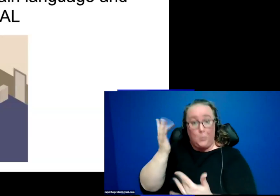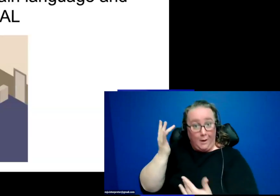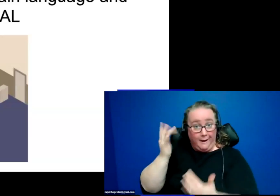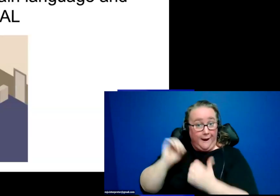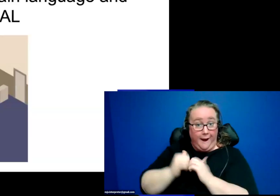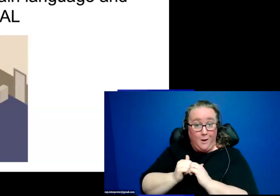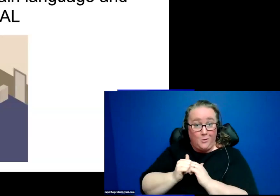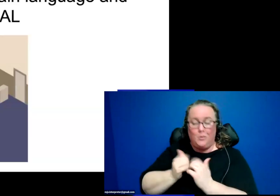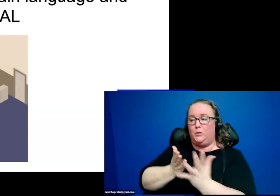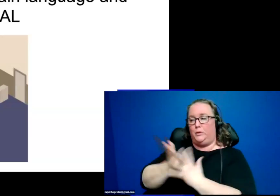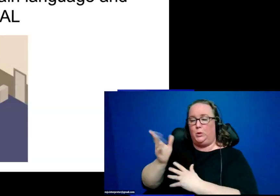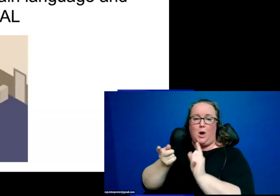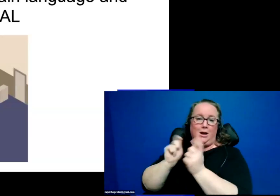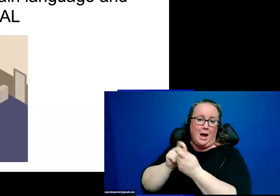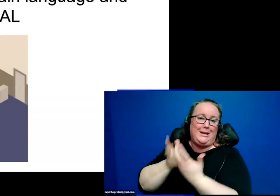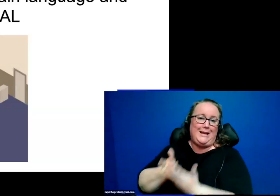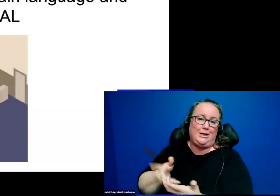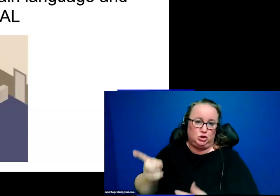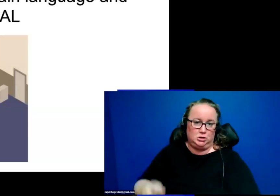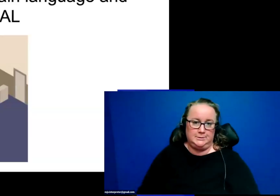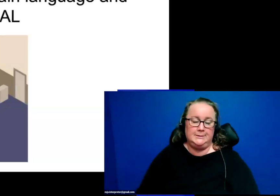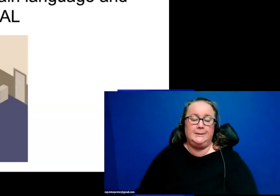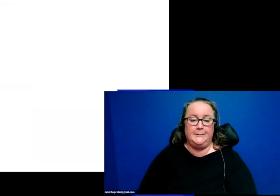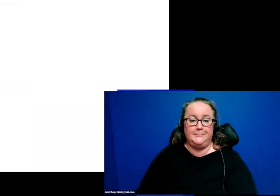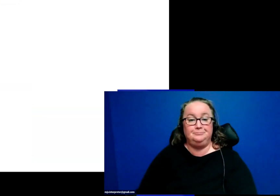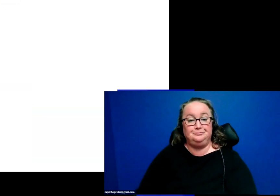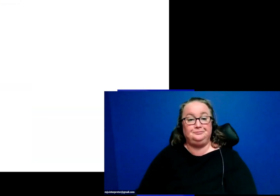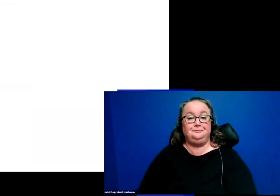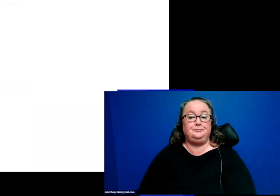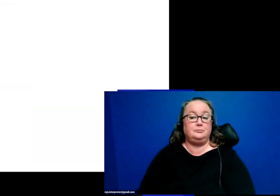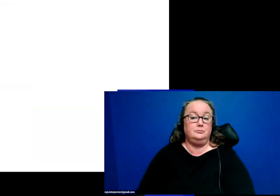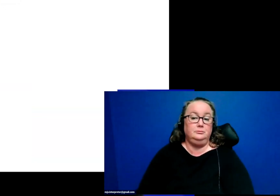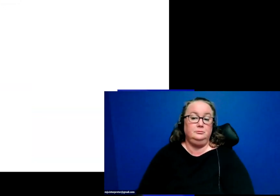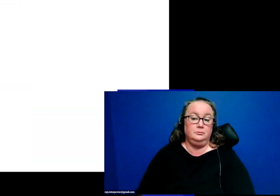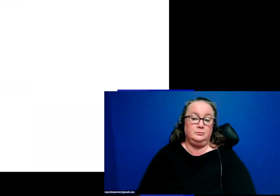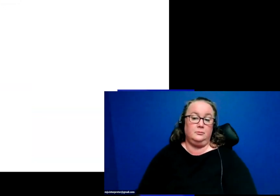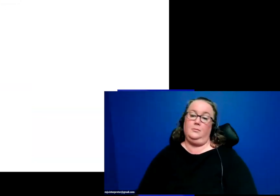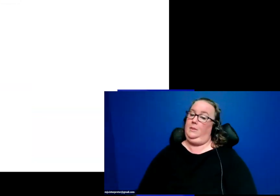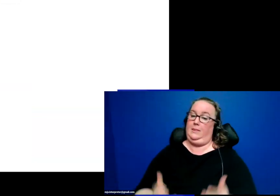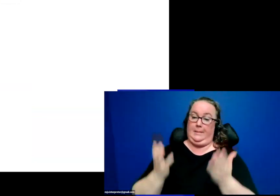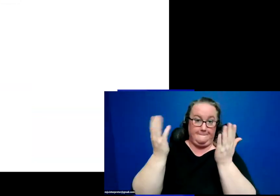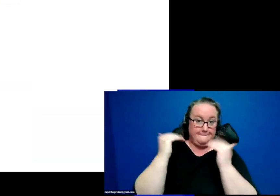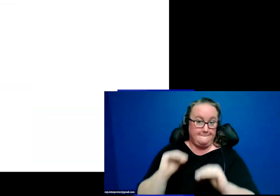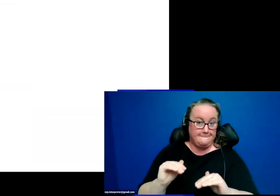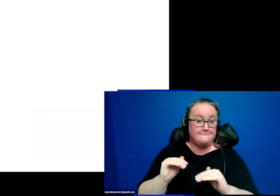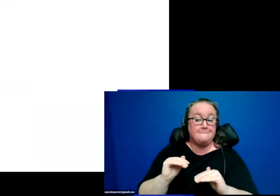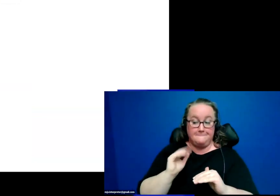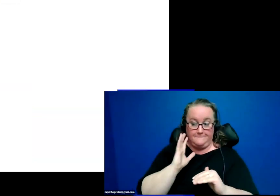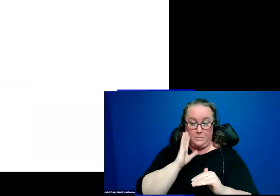Next slide. And now I will let it be Q and A.